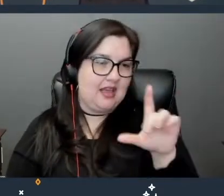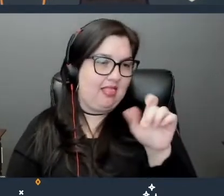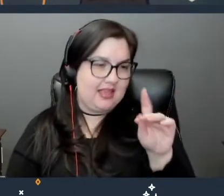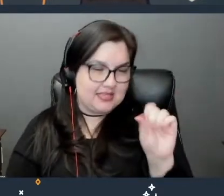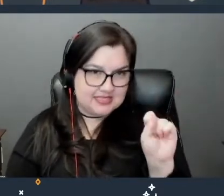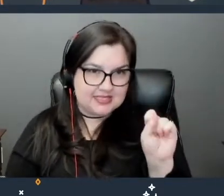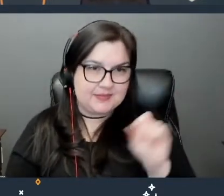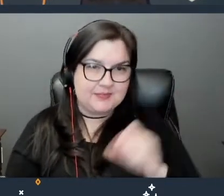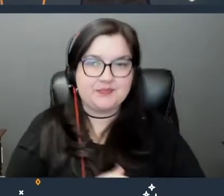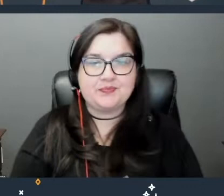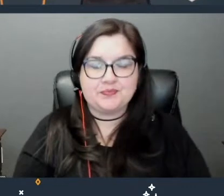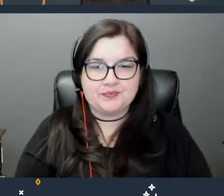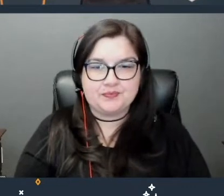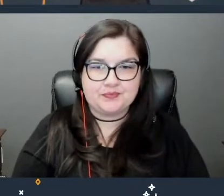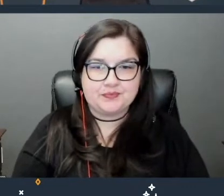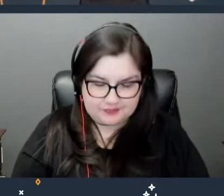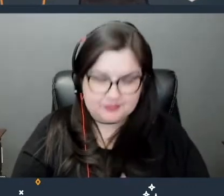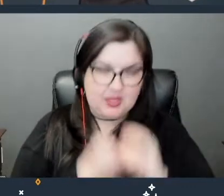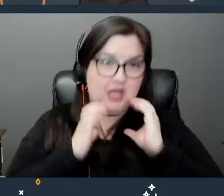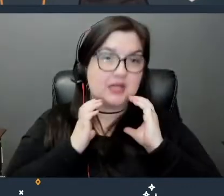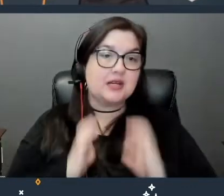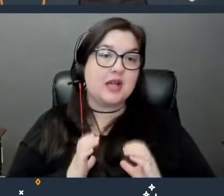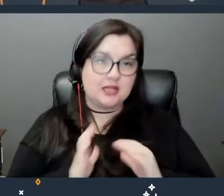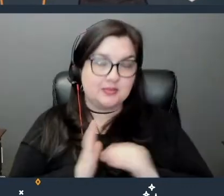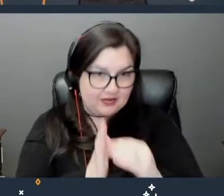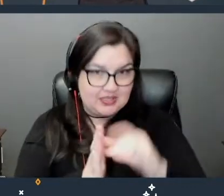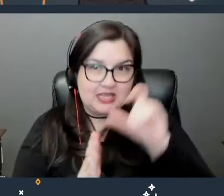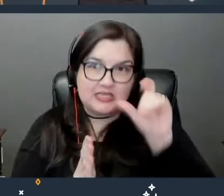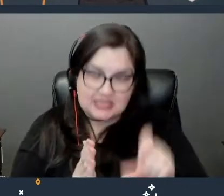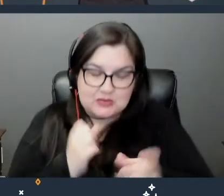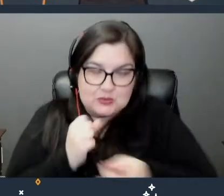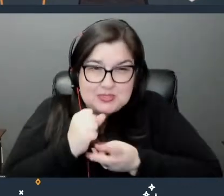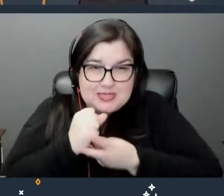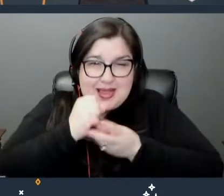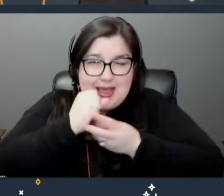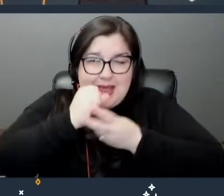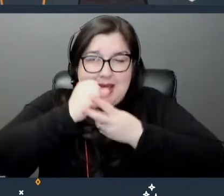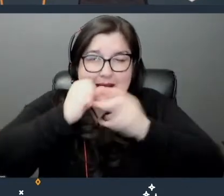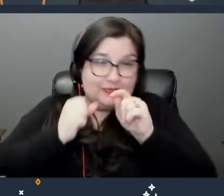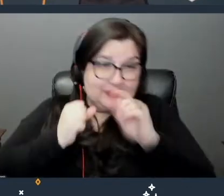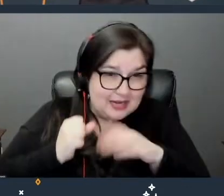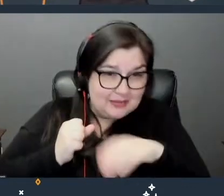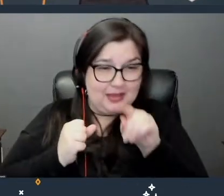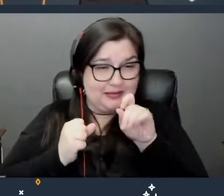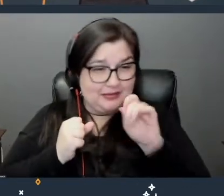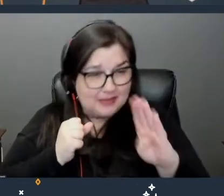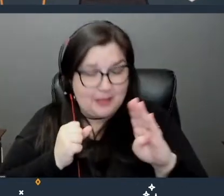Customers often need to store petabytes of data that's only accessed occasionally, maybe quarterly, but the data needs